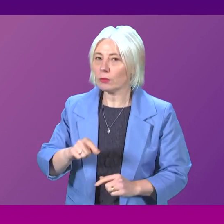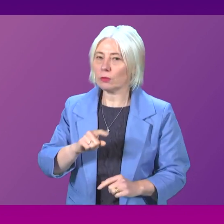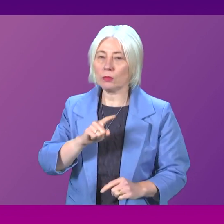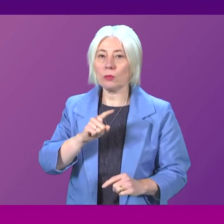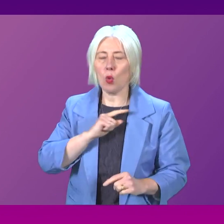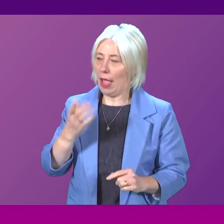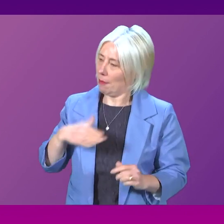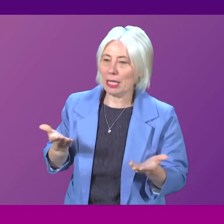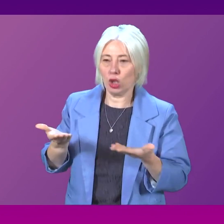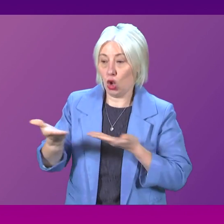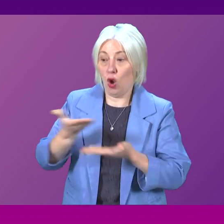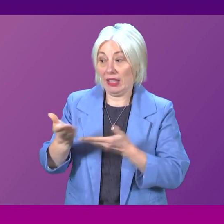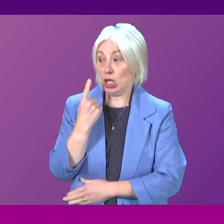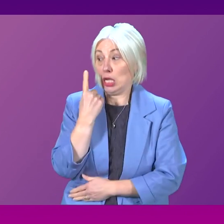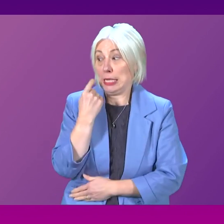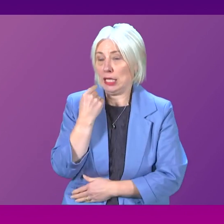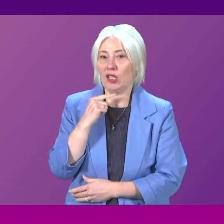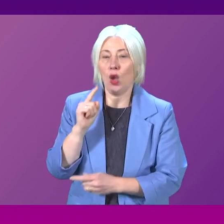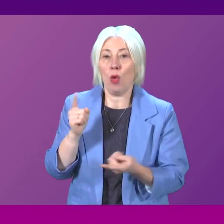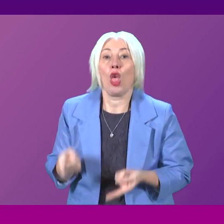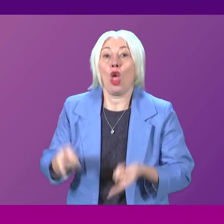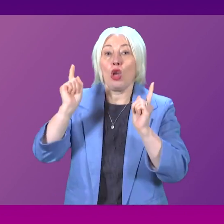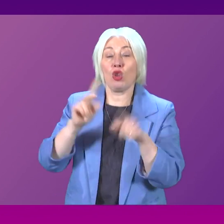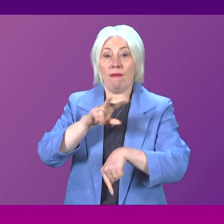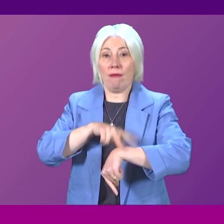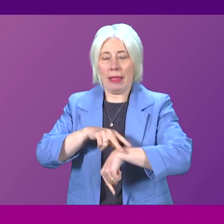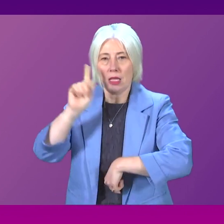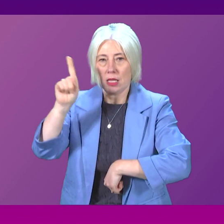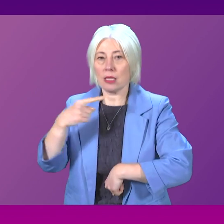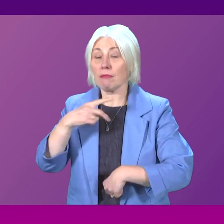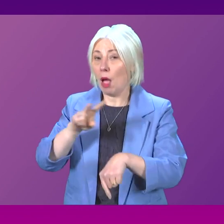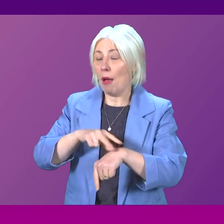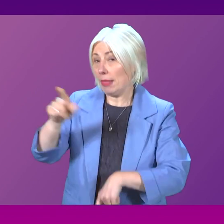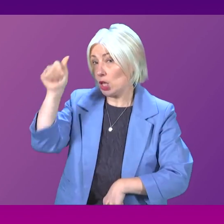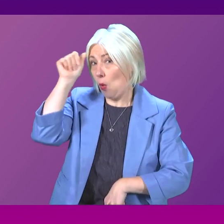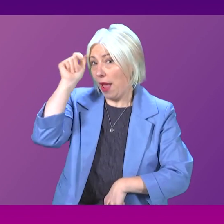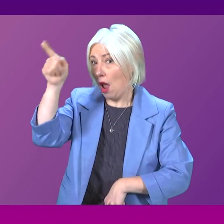a conversation that I had yesterday with the chief constable, that the police are aware of those reports.